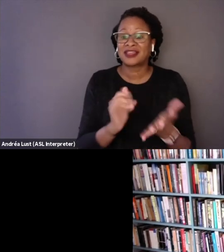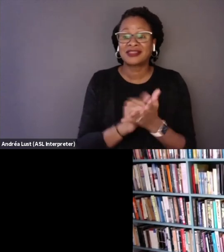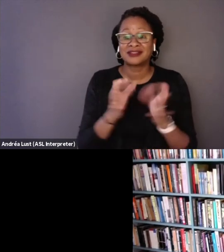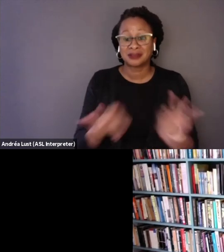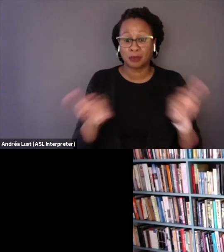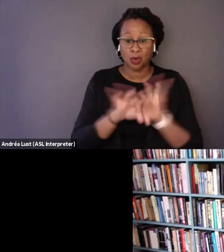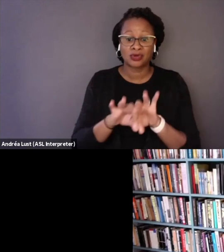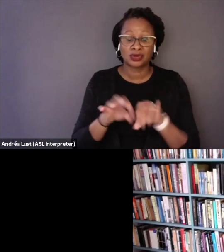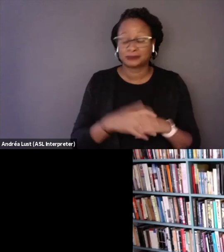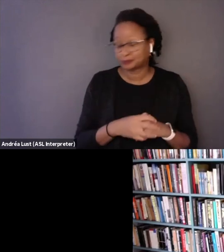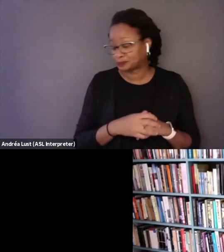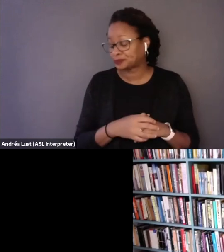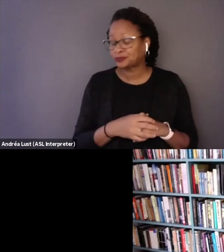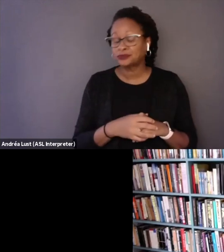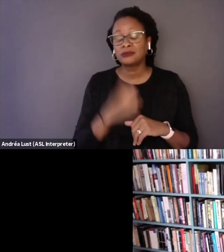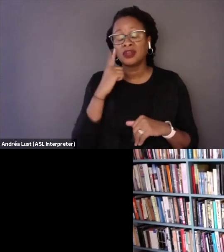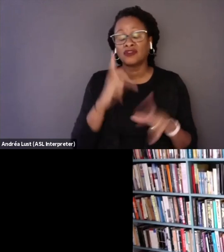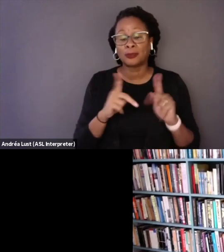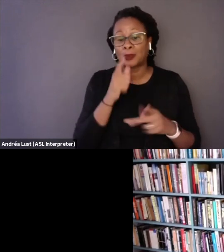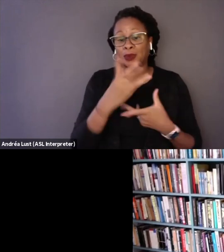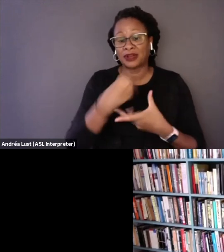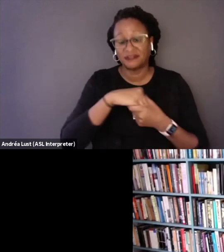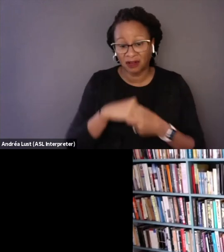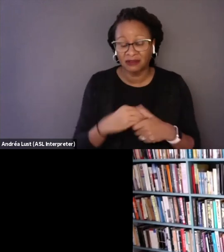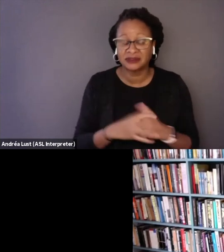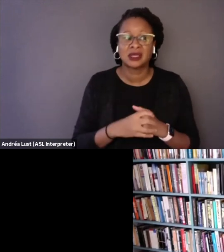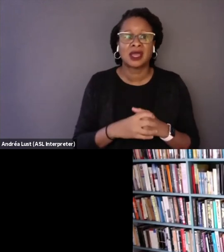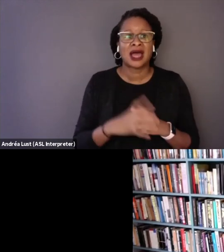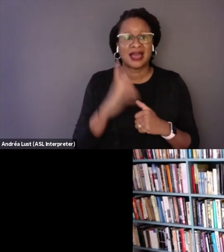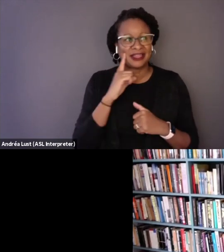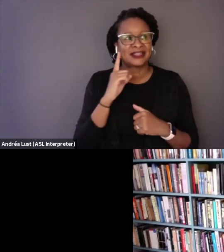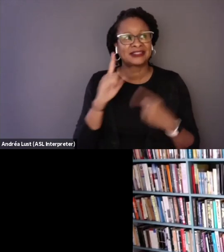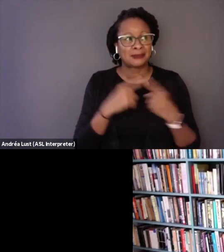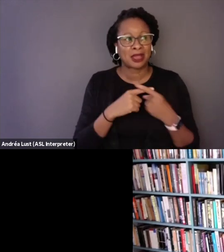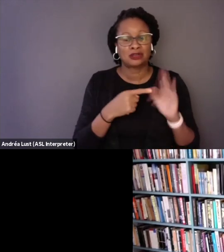And so for people being involved, I do believe it's about showing that public support